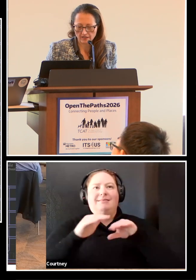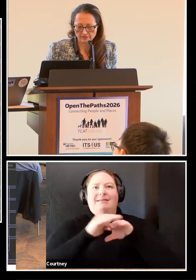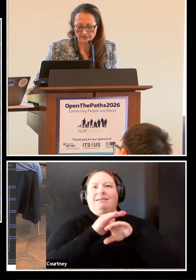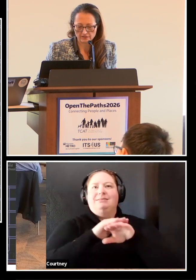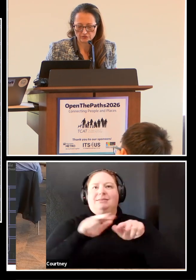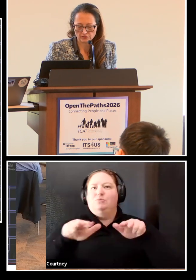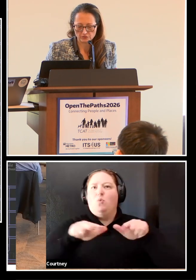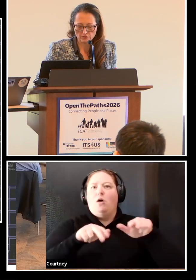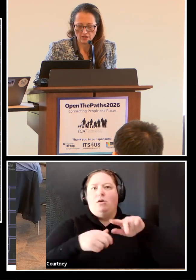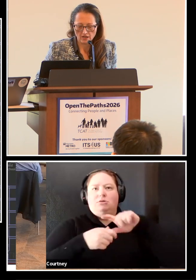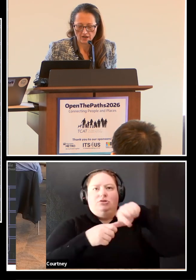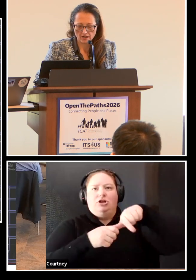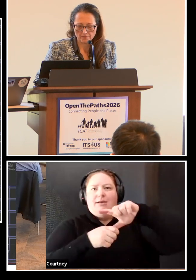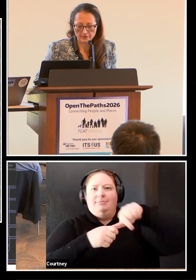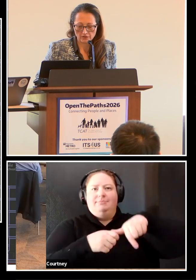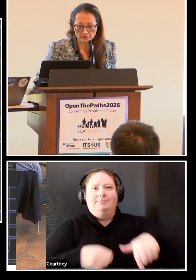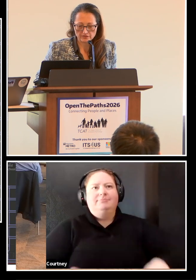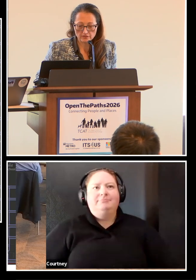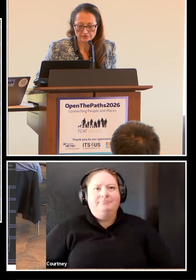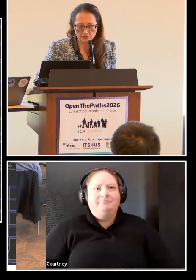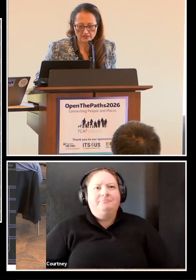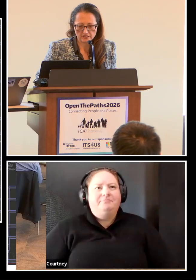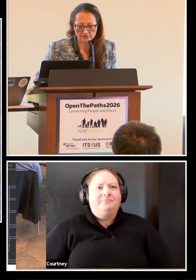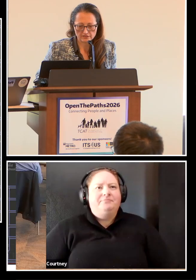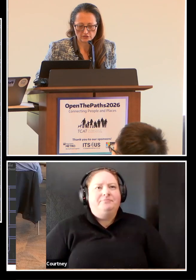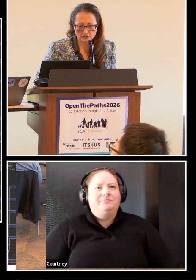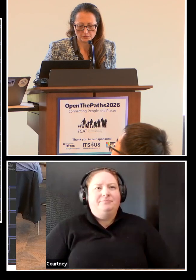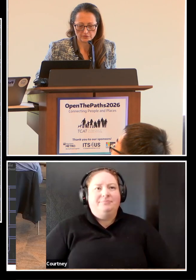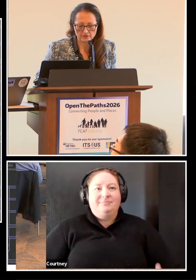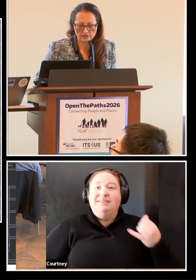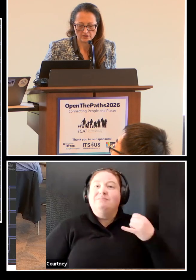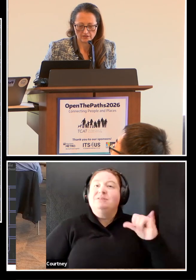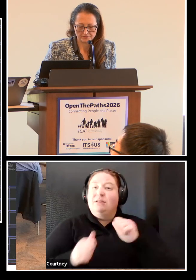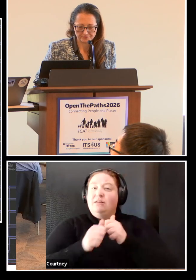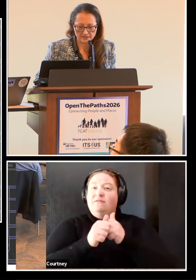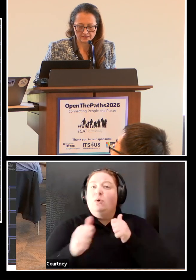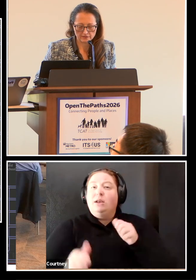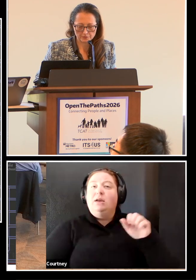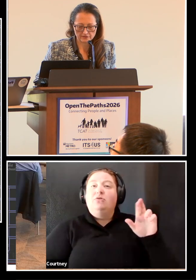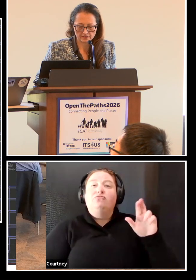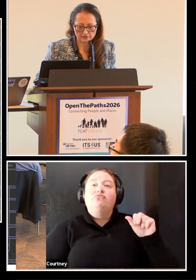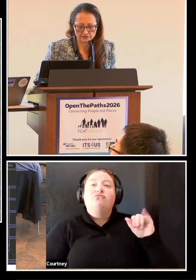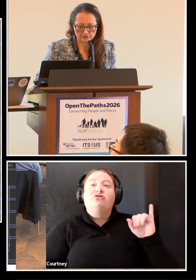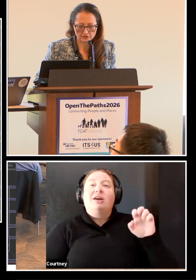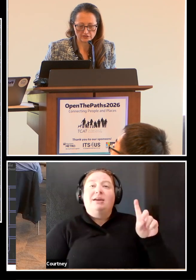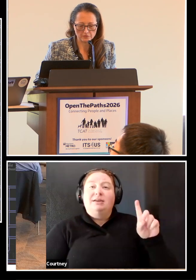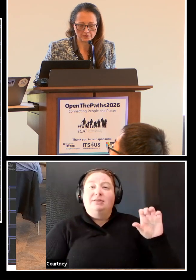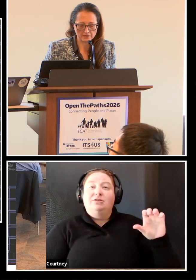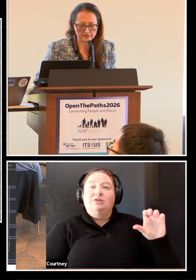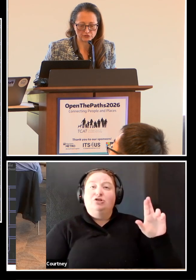might have access to. Um now I'm still avoiding raised curbs in this particular situation but my